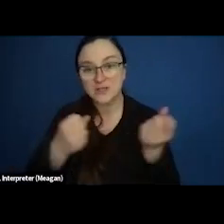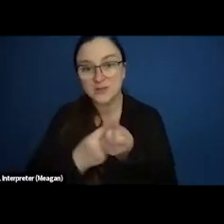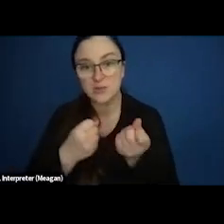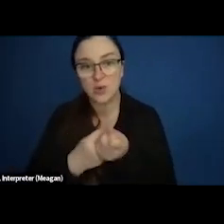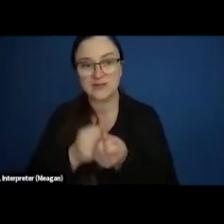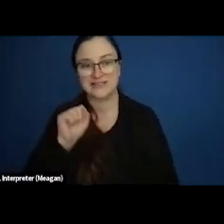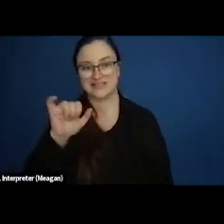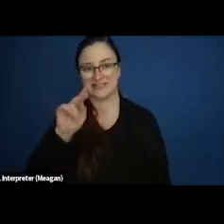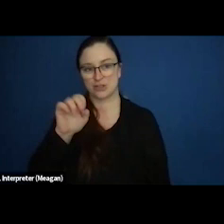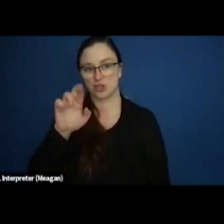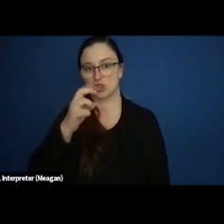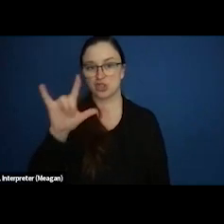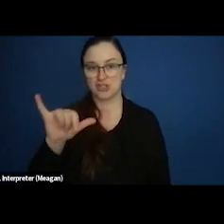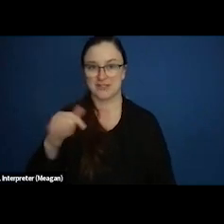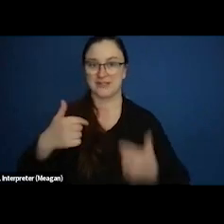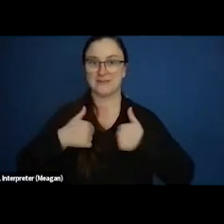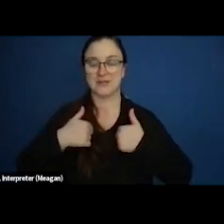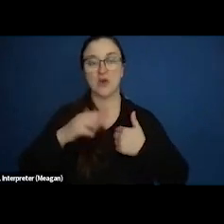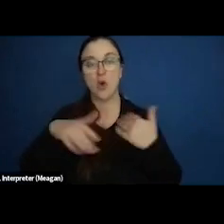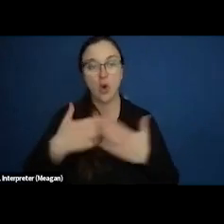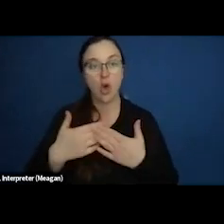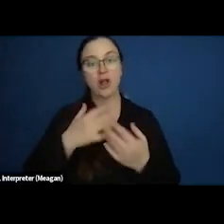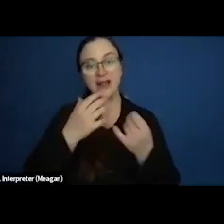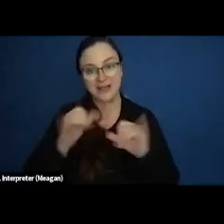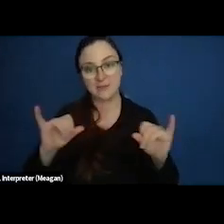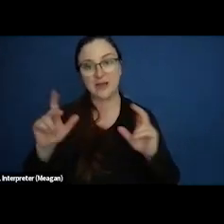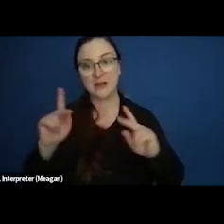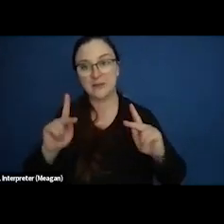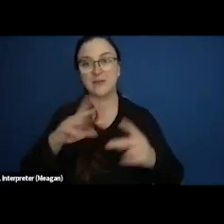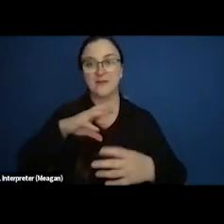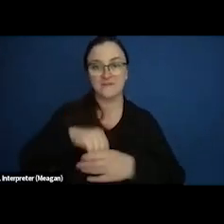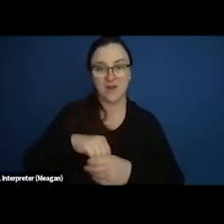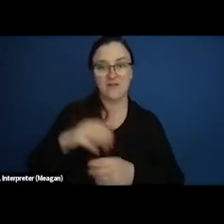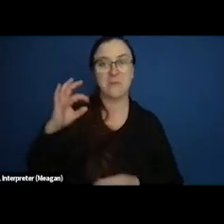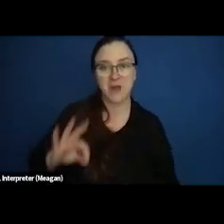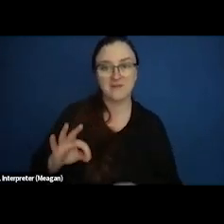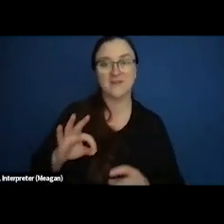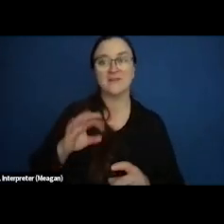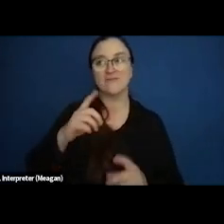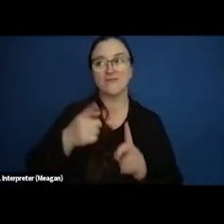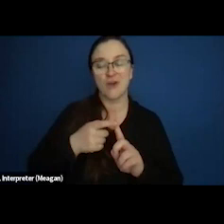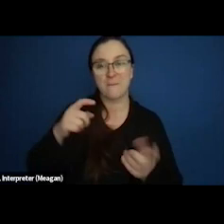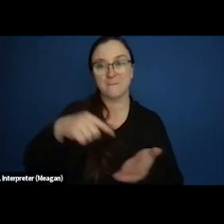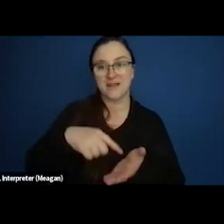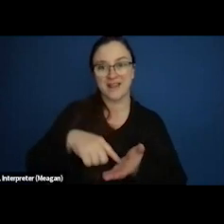All independent parties involved. Benefit by billing the same insurance. You might say, "This is great,